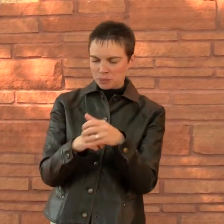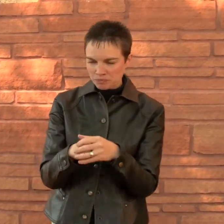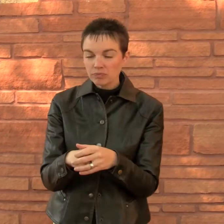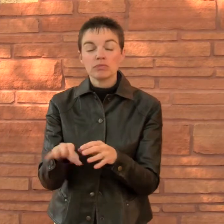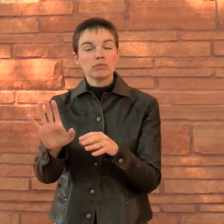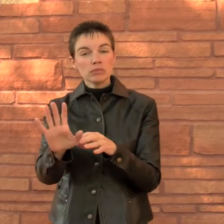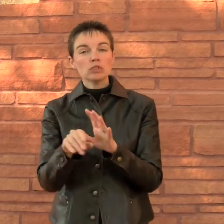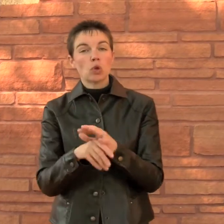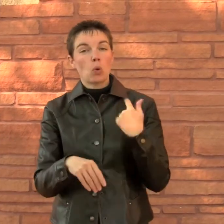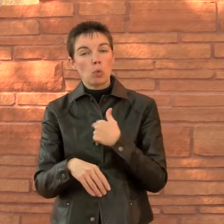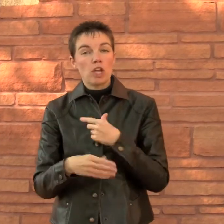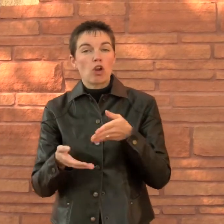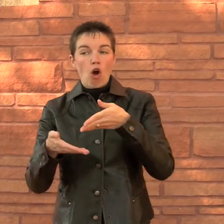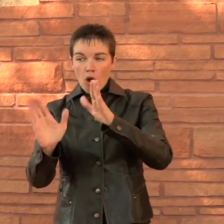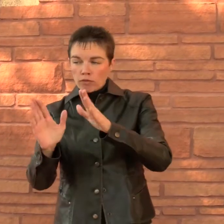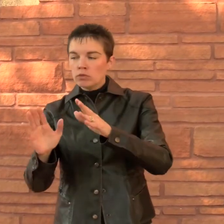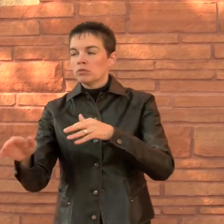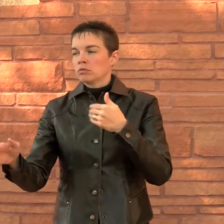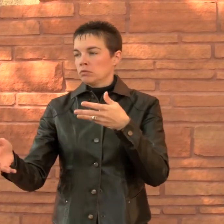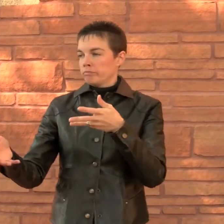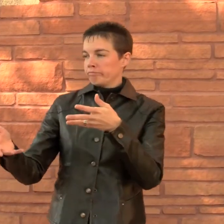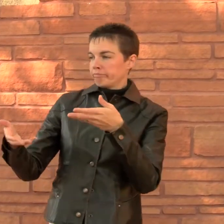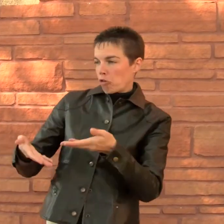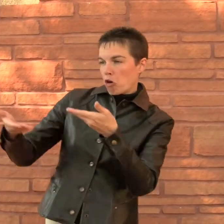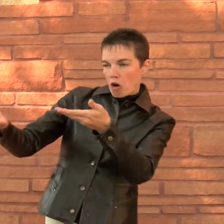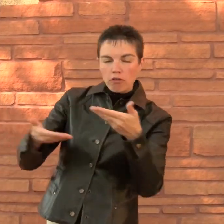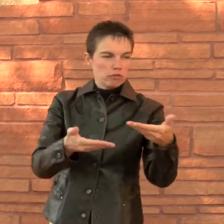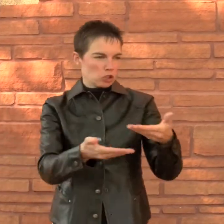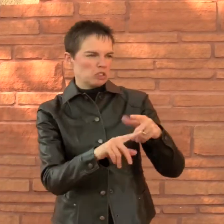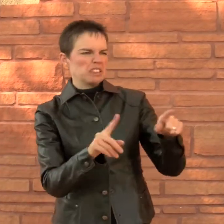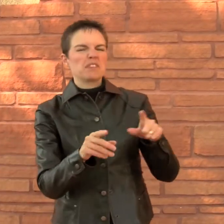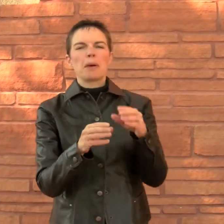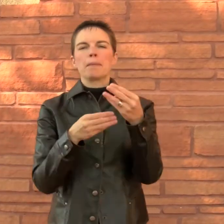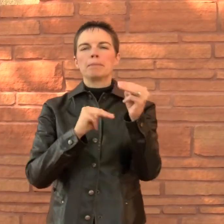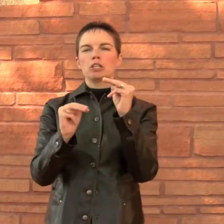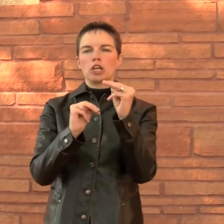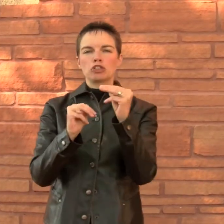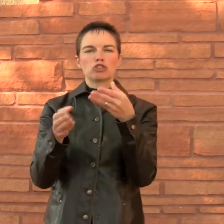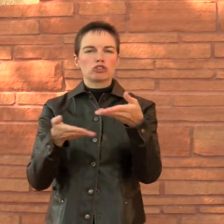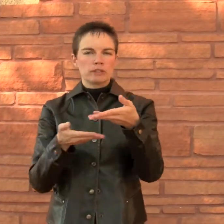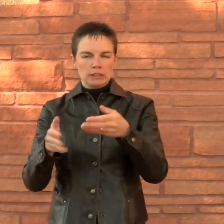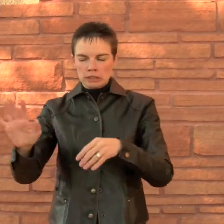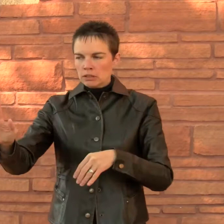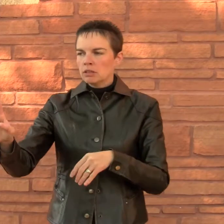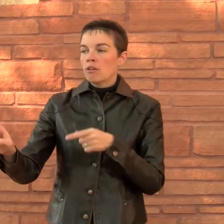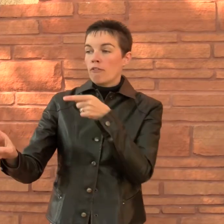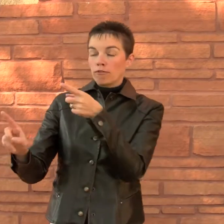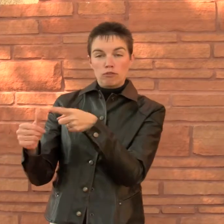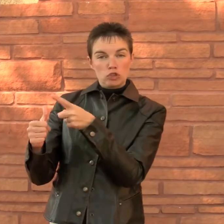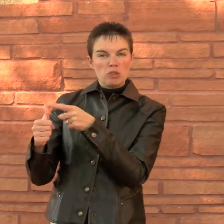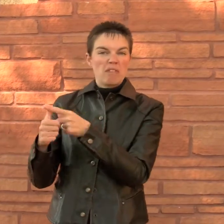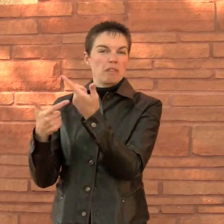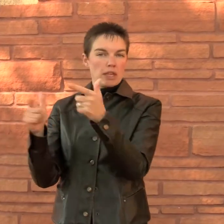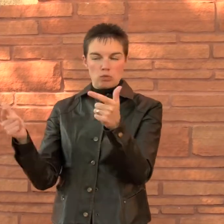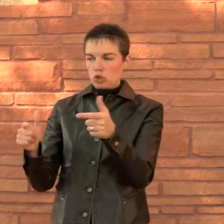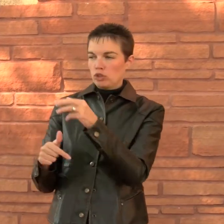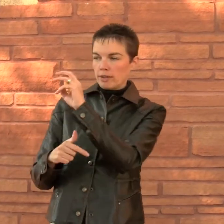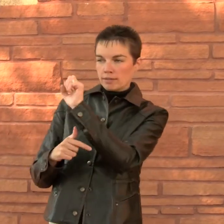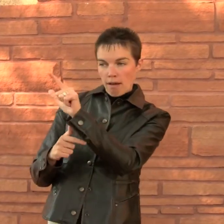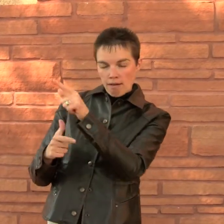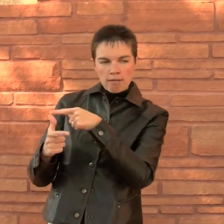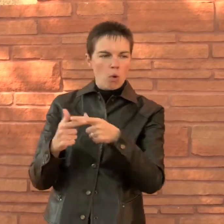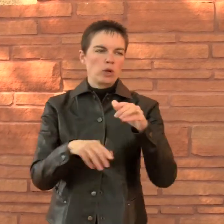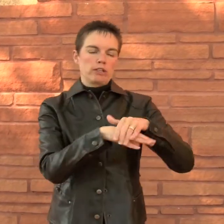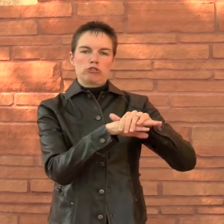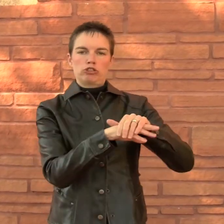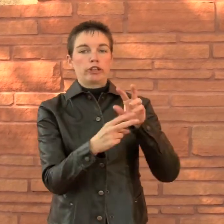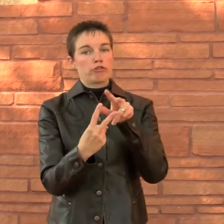We offer direct mediation in two languages: ASL and English.